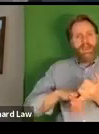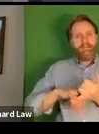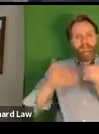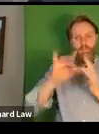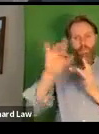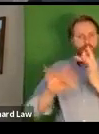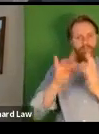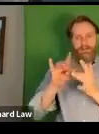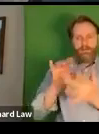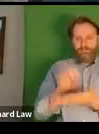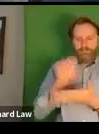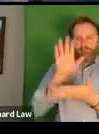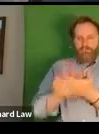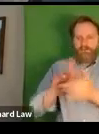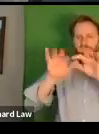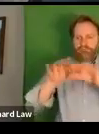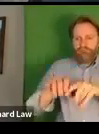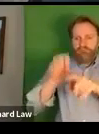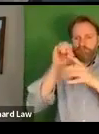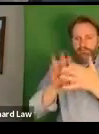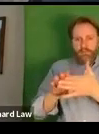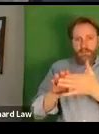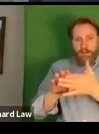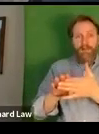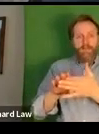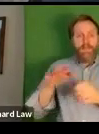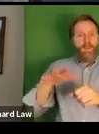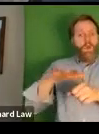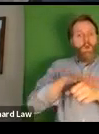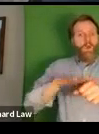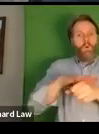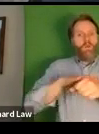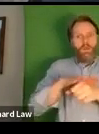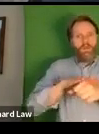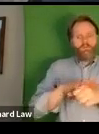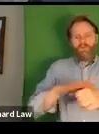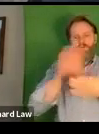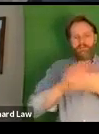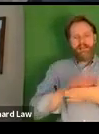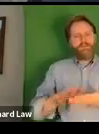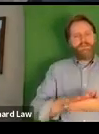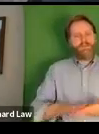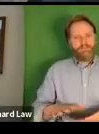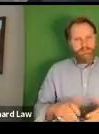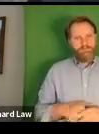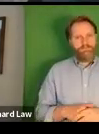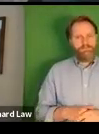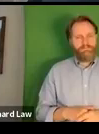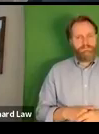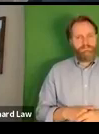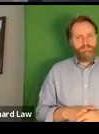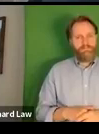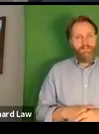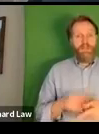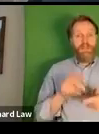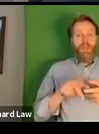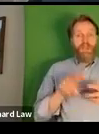local negotiators so they can actually deal with those locally although there are planned increases in some of the offices those are predicated on